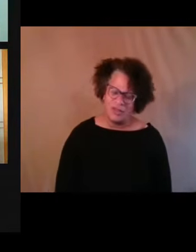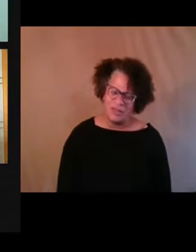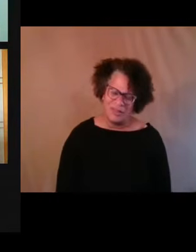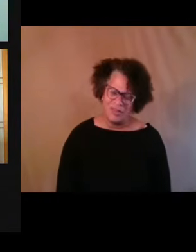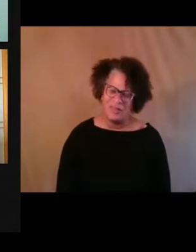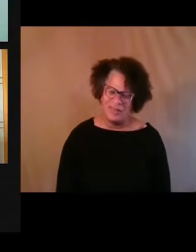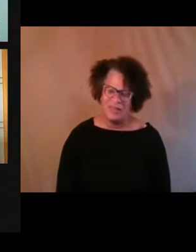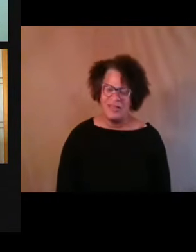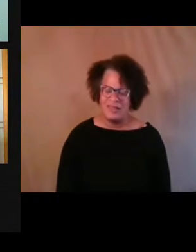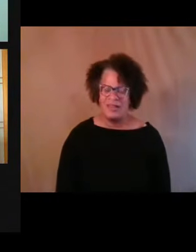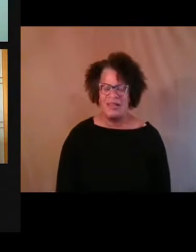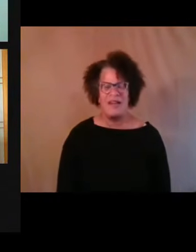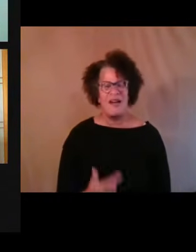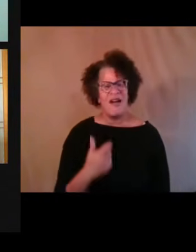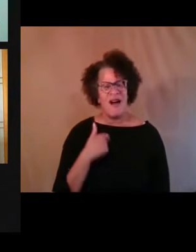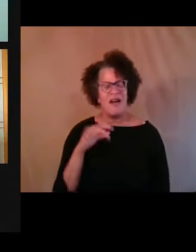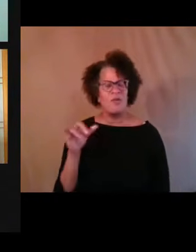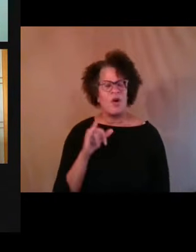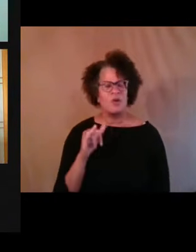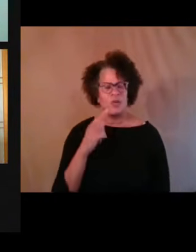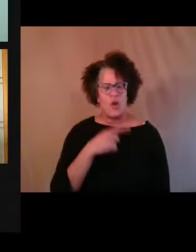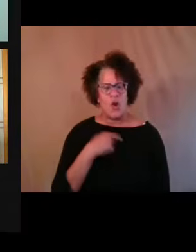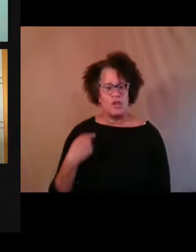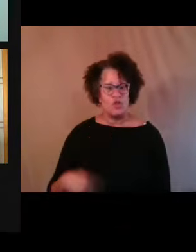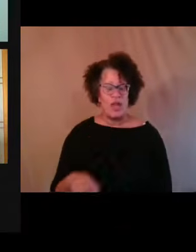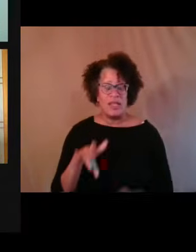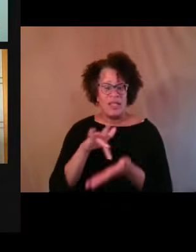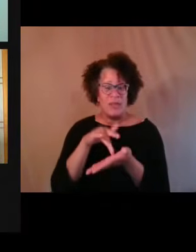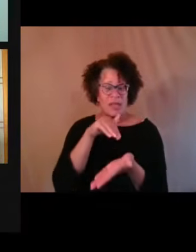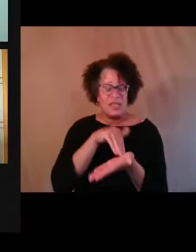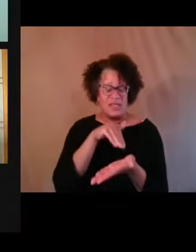I am also a Chinese medicine doctor and I'm a Daoist lineage holder.